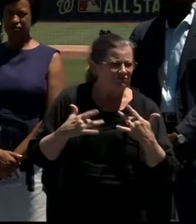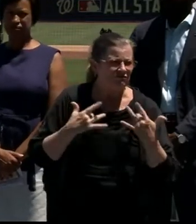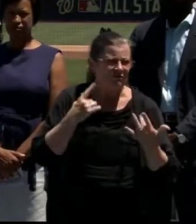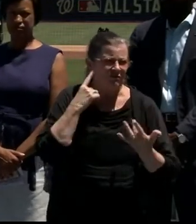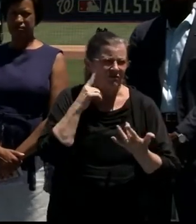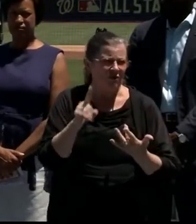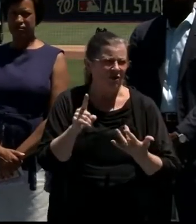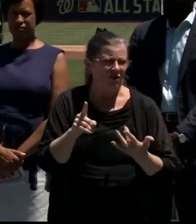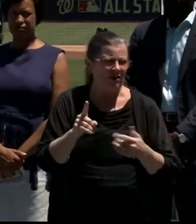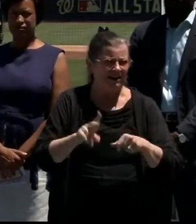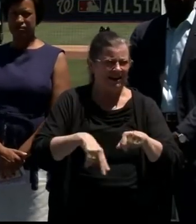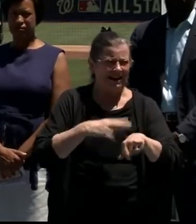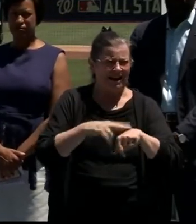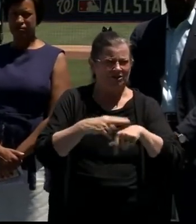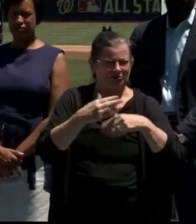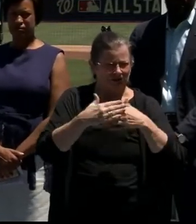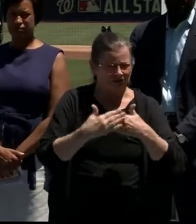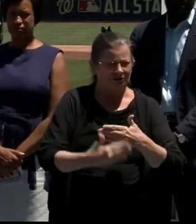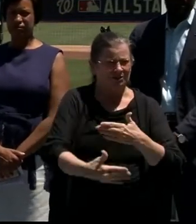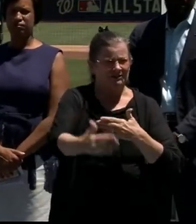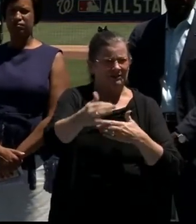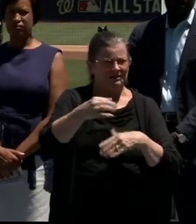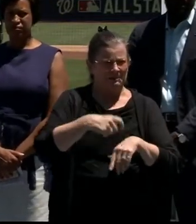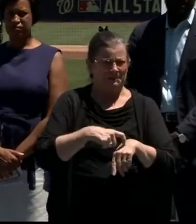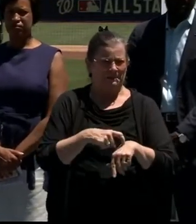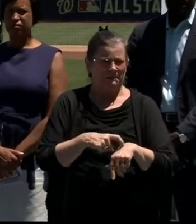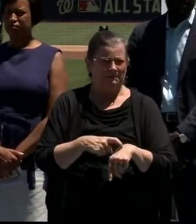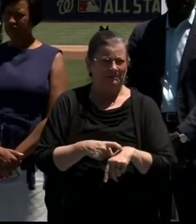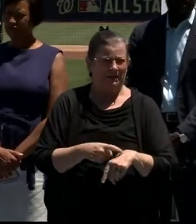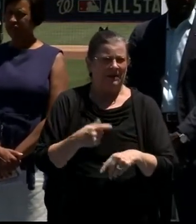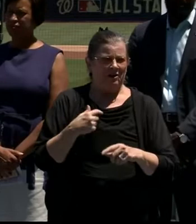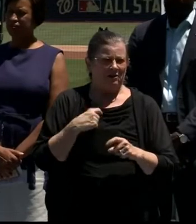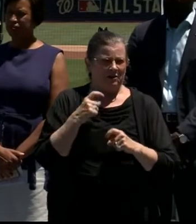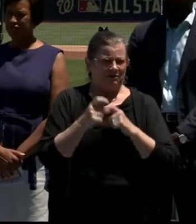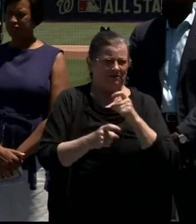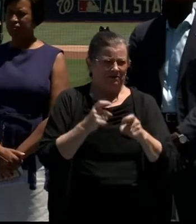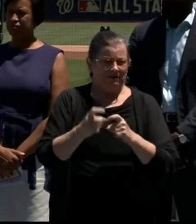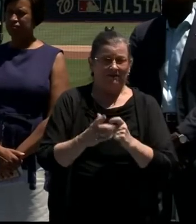MLB IS DEDICATING $5 MILLION TO THIS EFFORT WITH A SIGNIFICANT